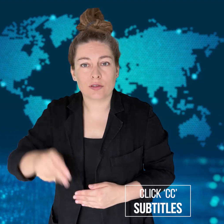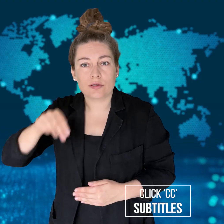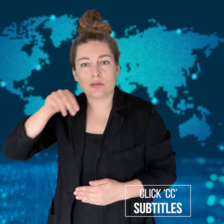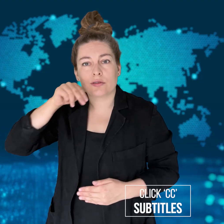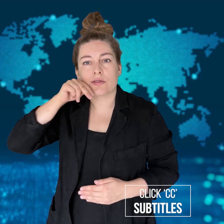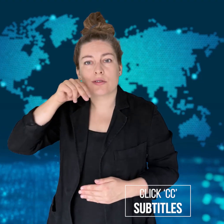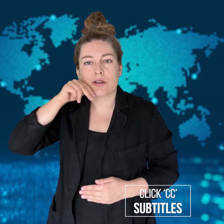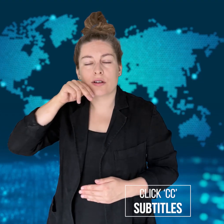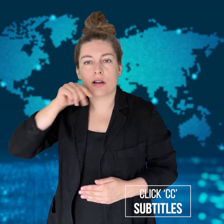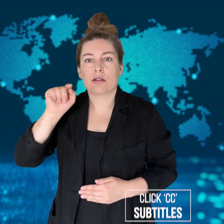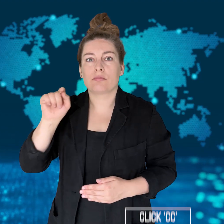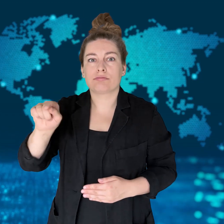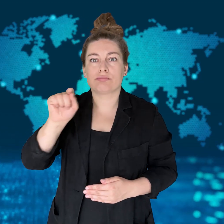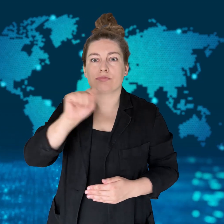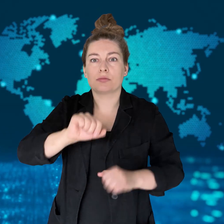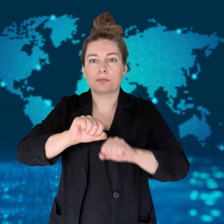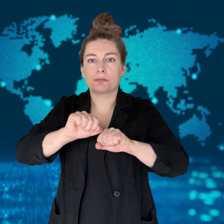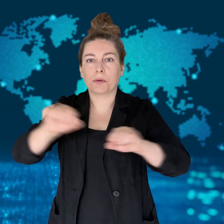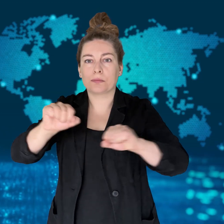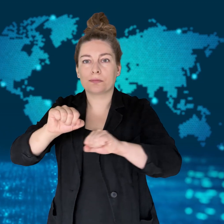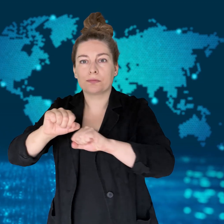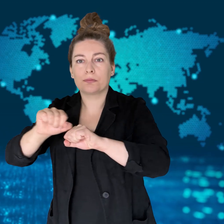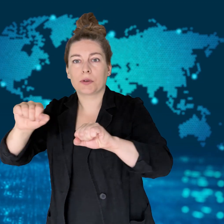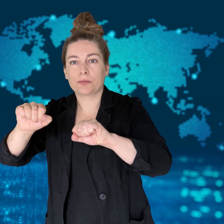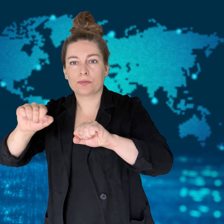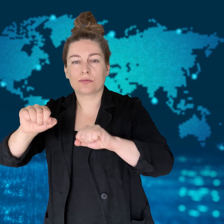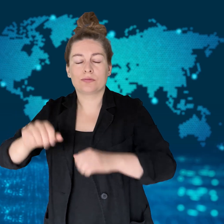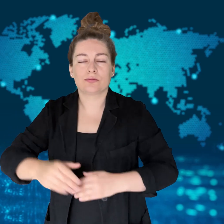Bomb blast